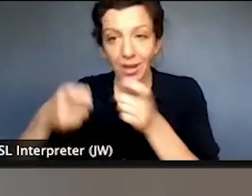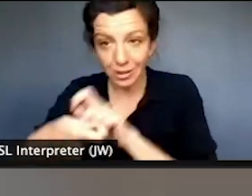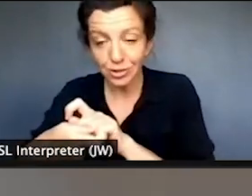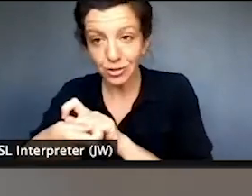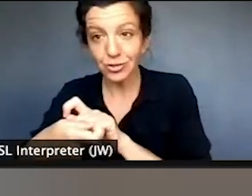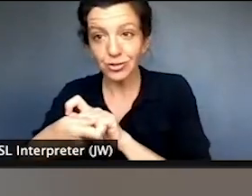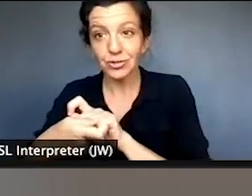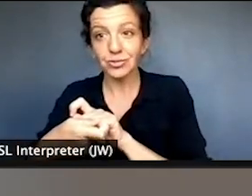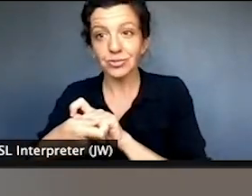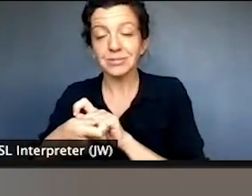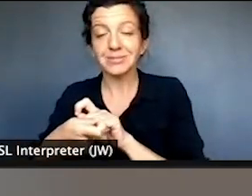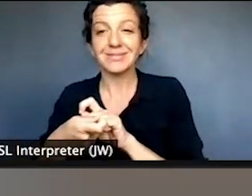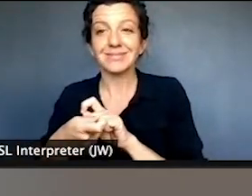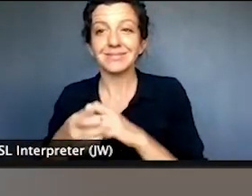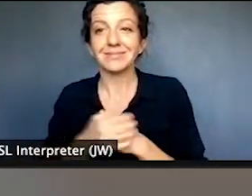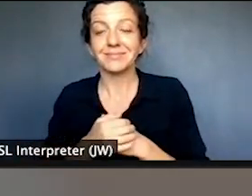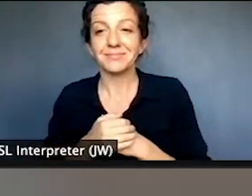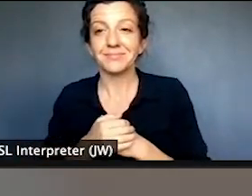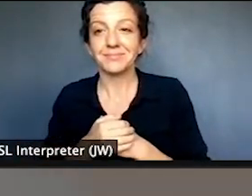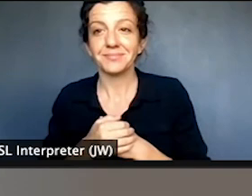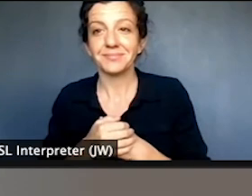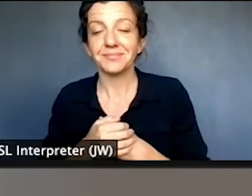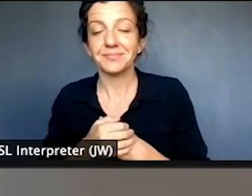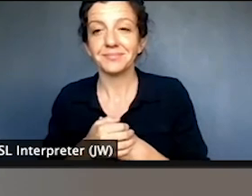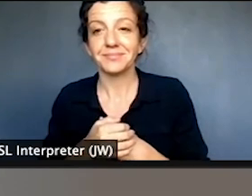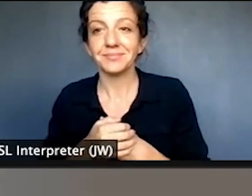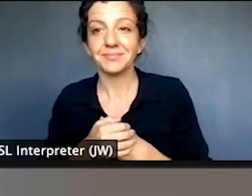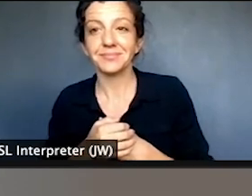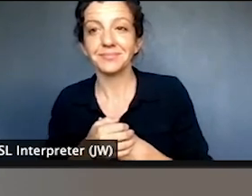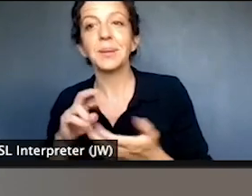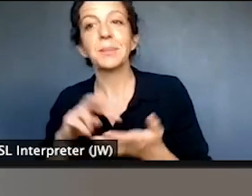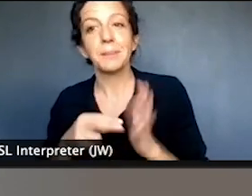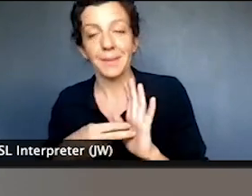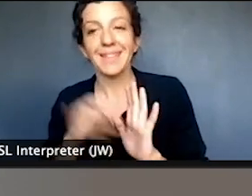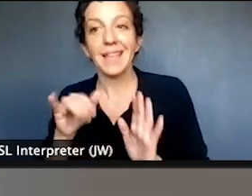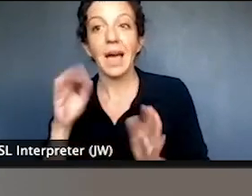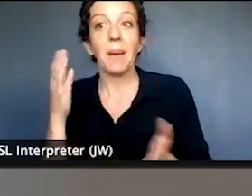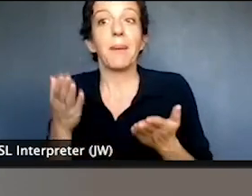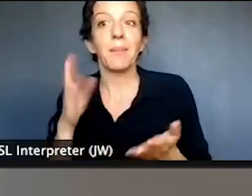that limit how much landlords can increase rents from year to year. And these policies are generally known as rent control.